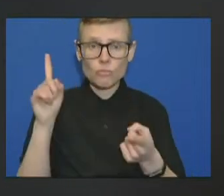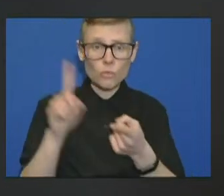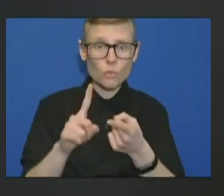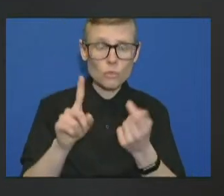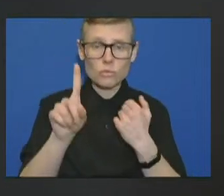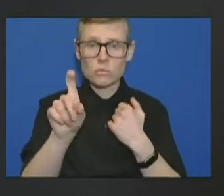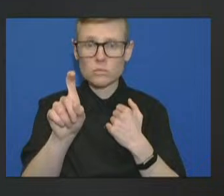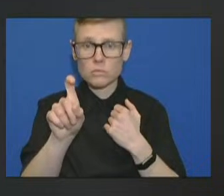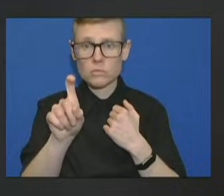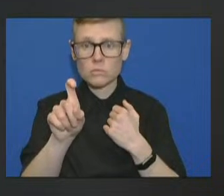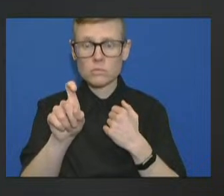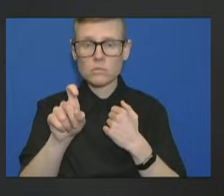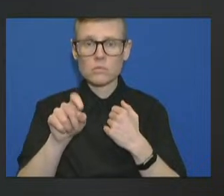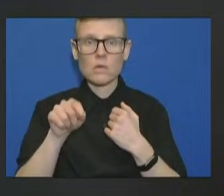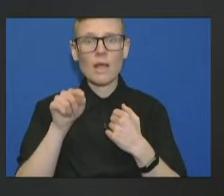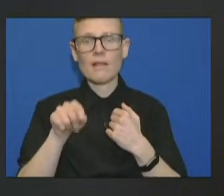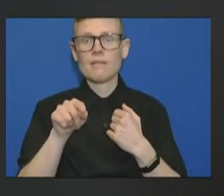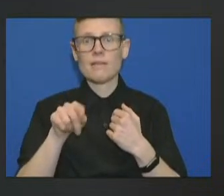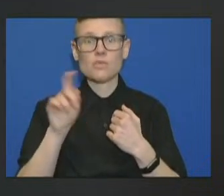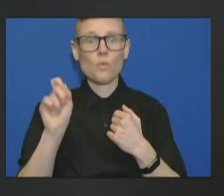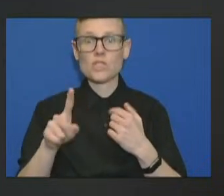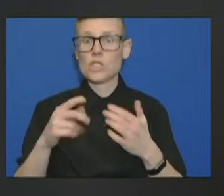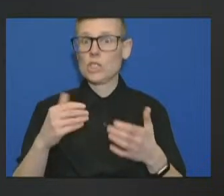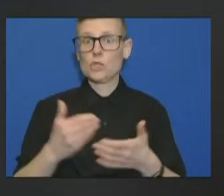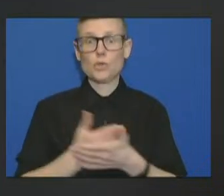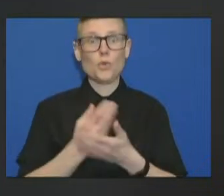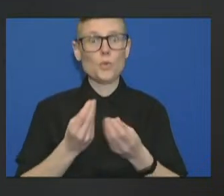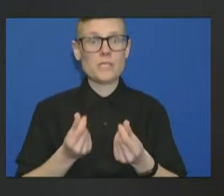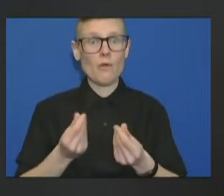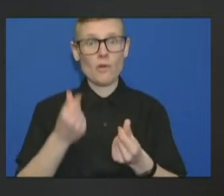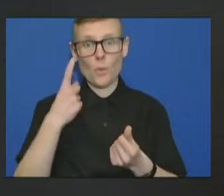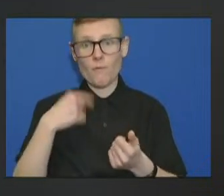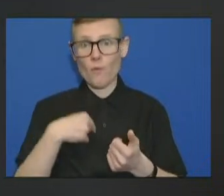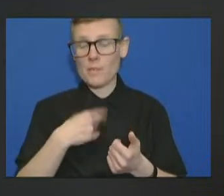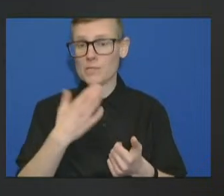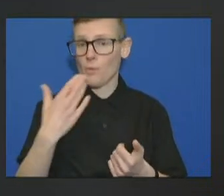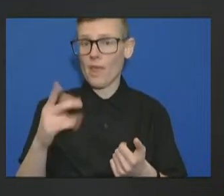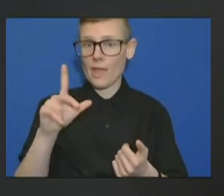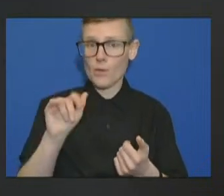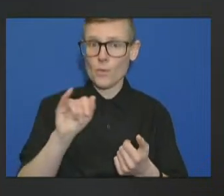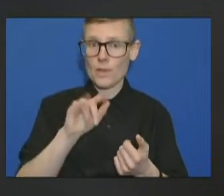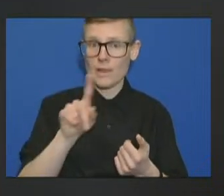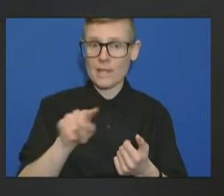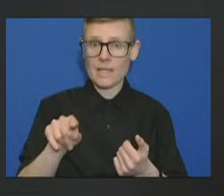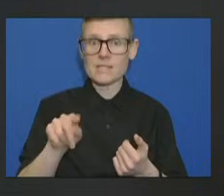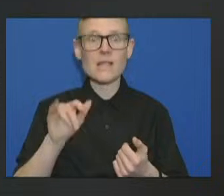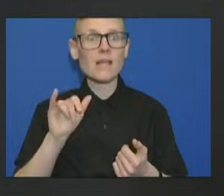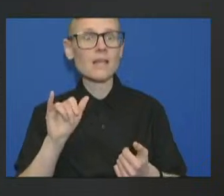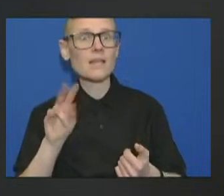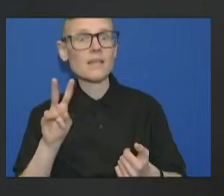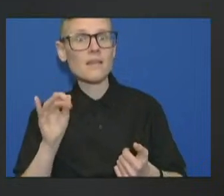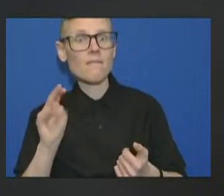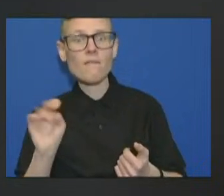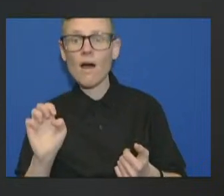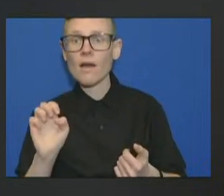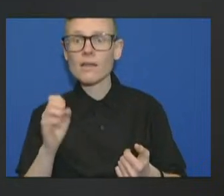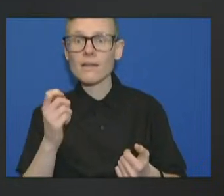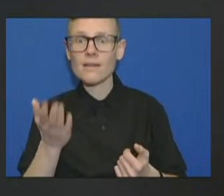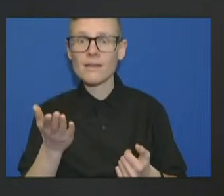budget, and have they been changed or reduced from last year? This one's this one's new